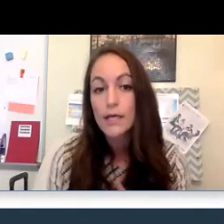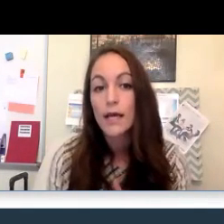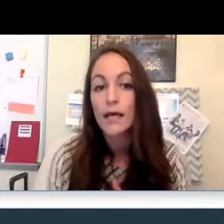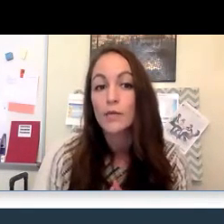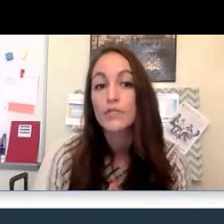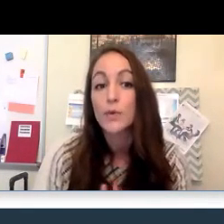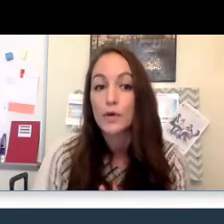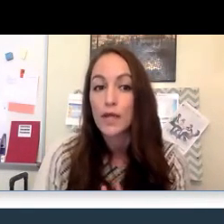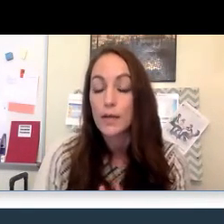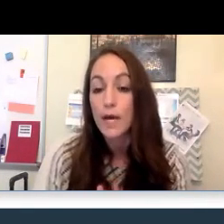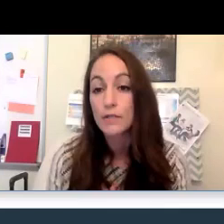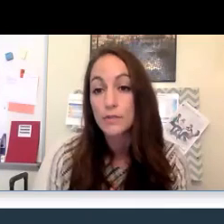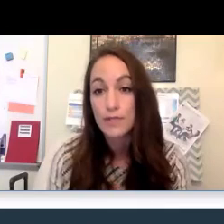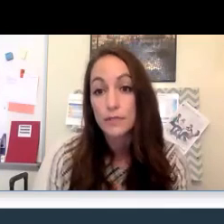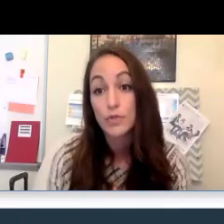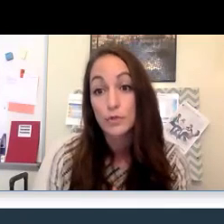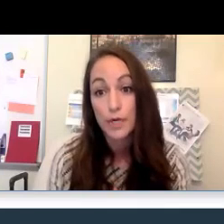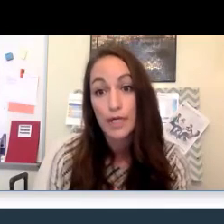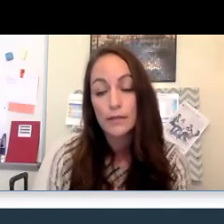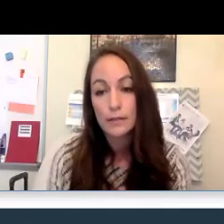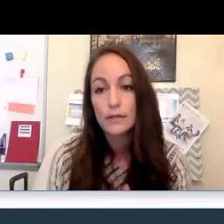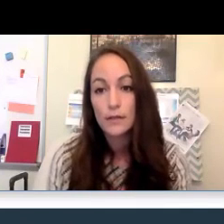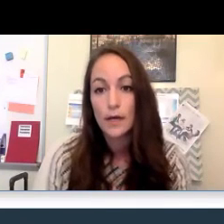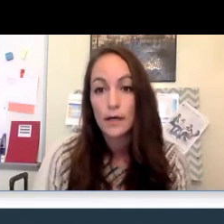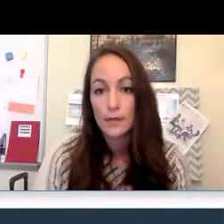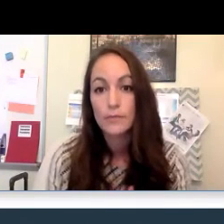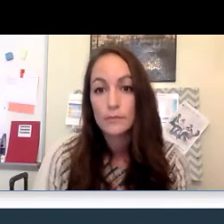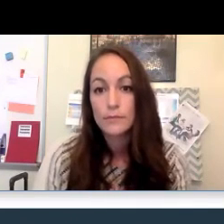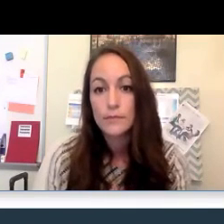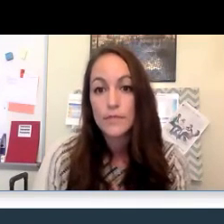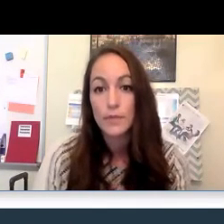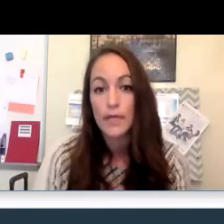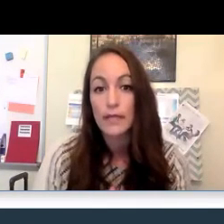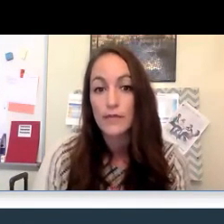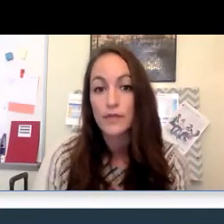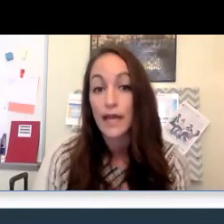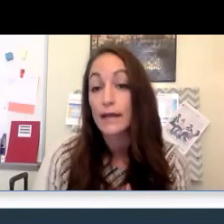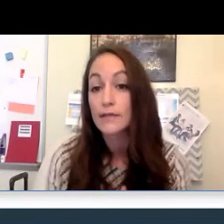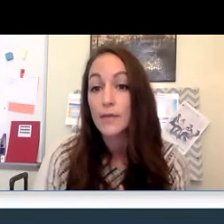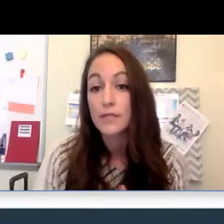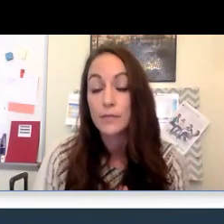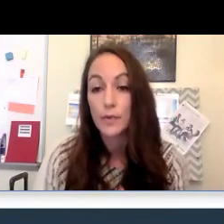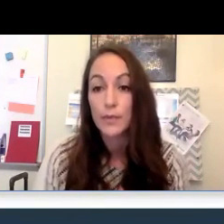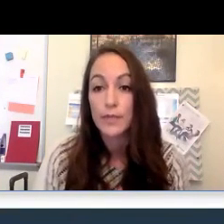and we spoke a lot about doing some tutoring. So doing that for the academic support piece.